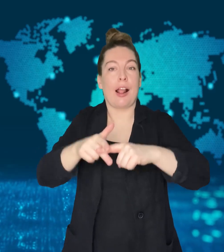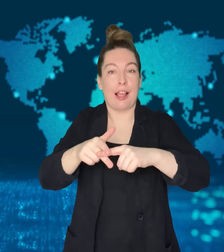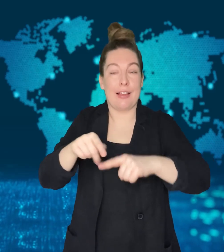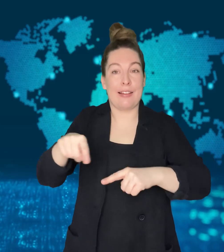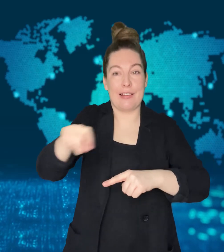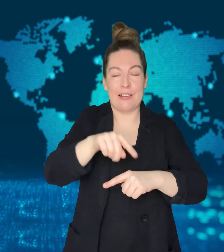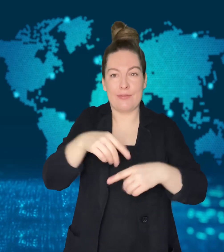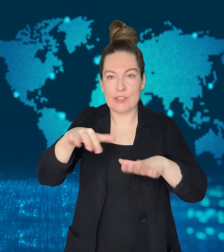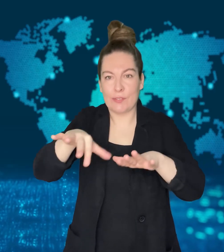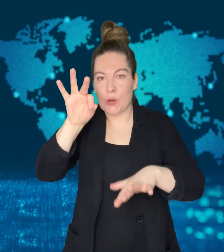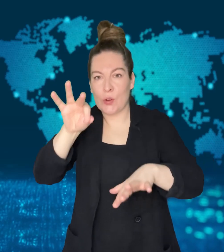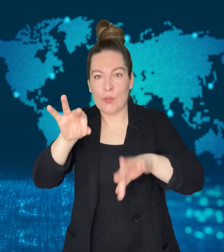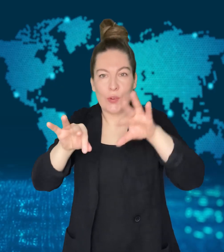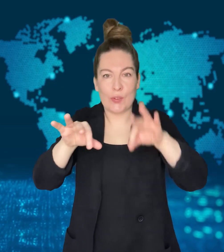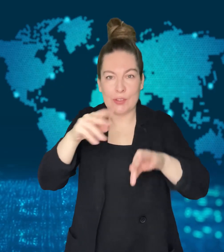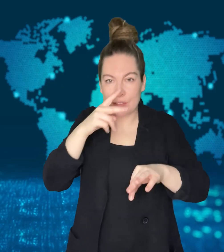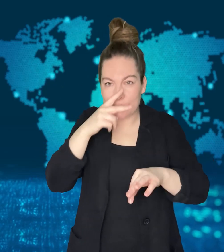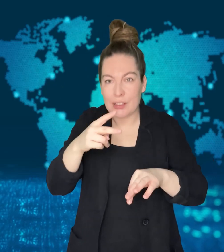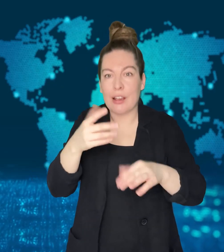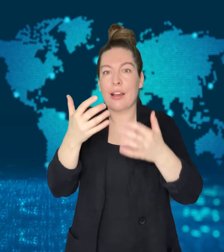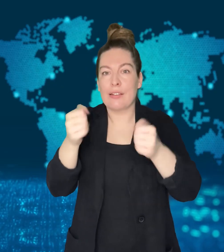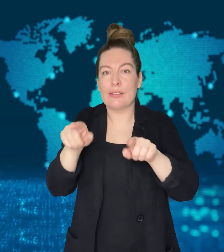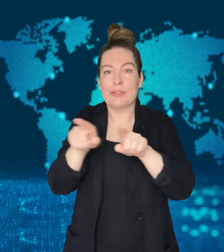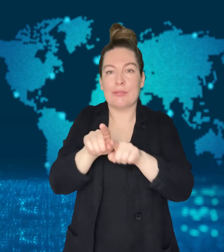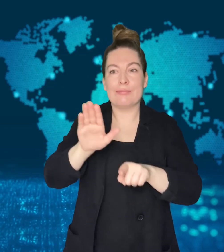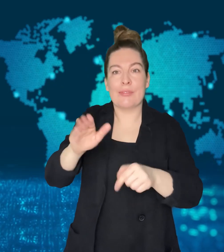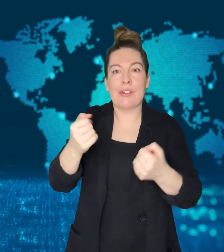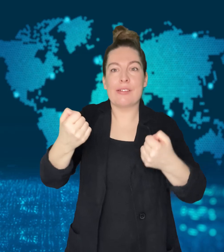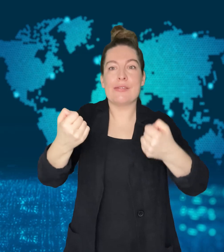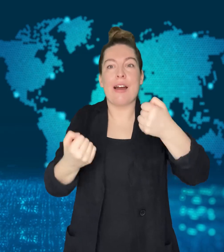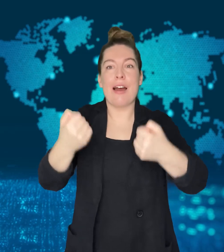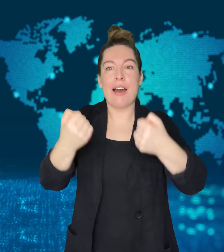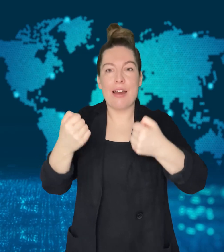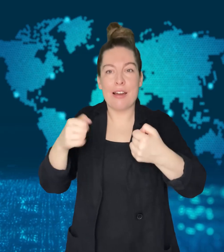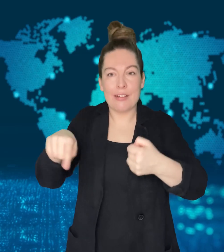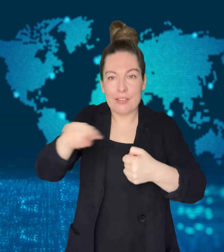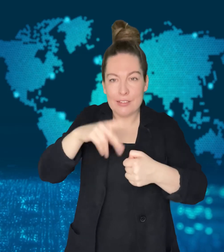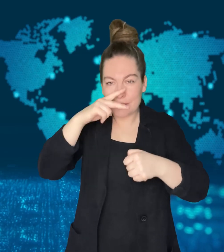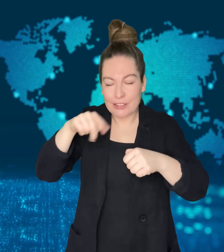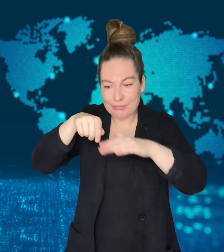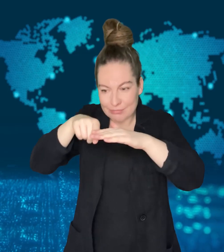There were multiple machines,